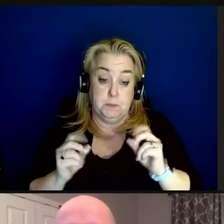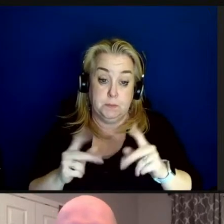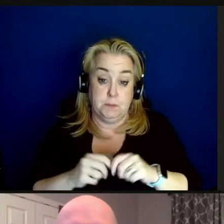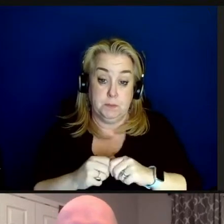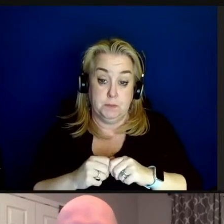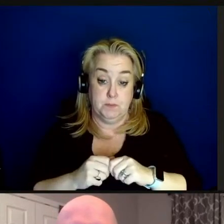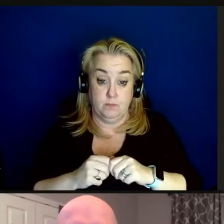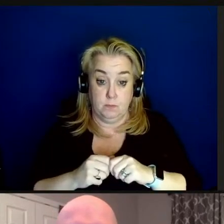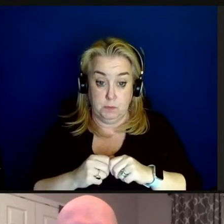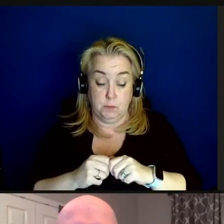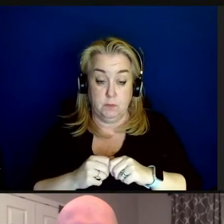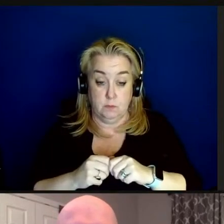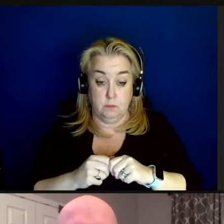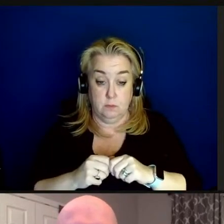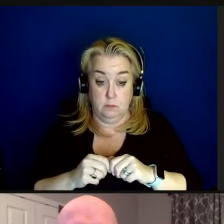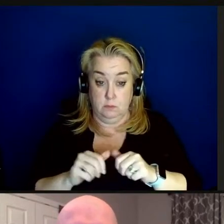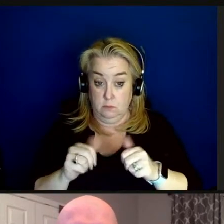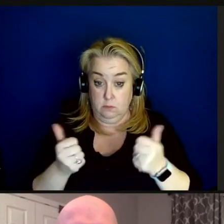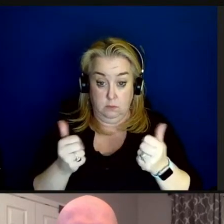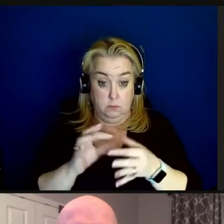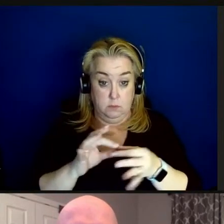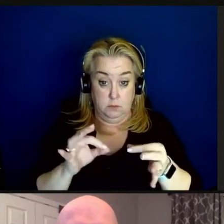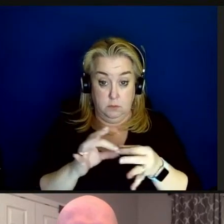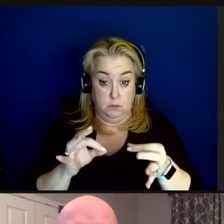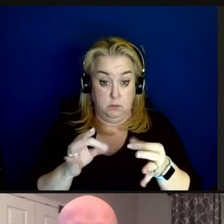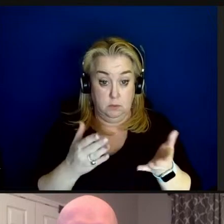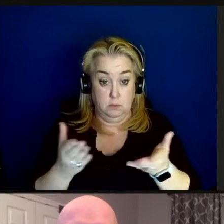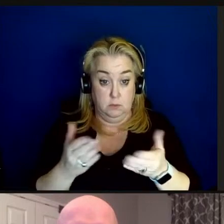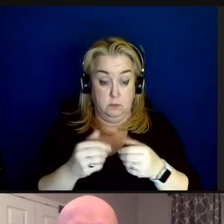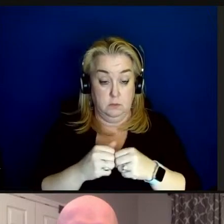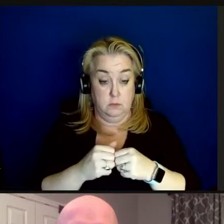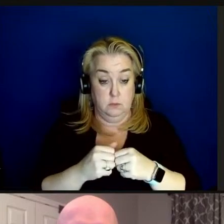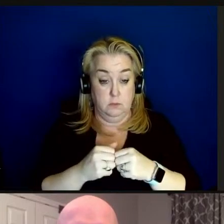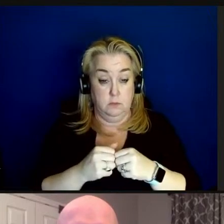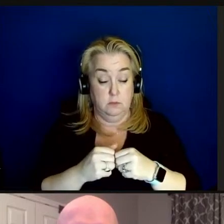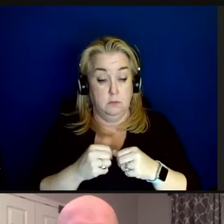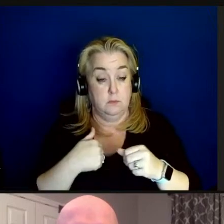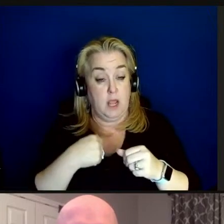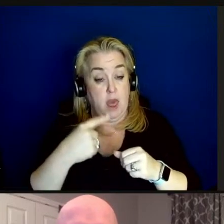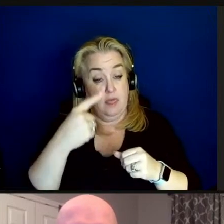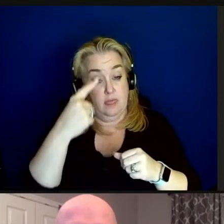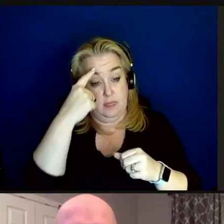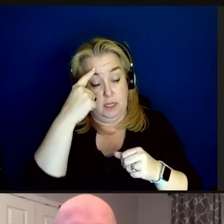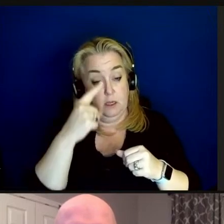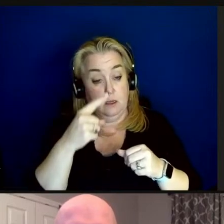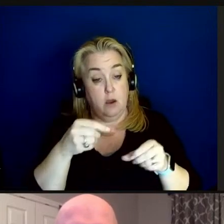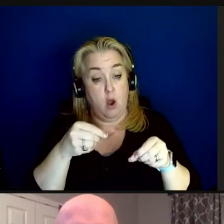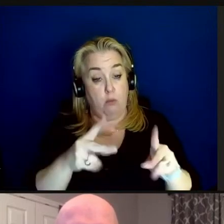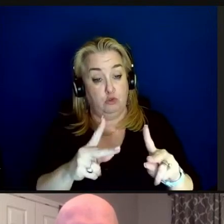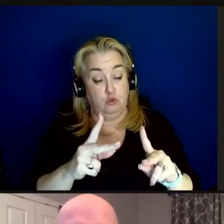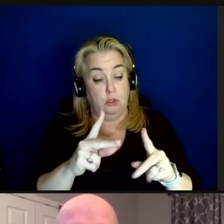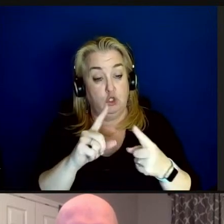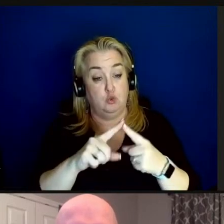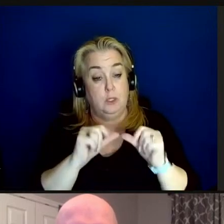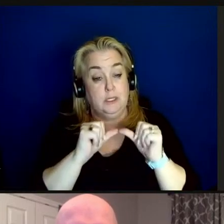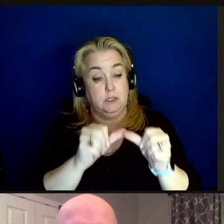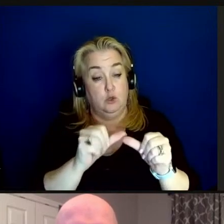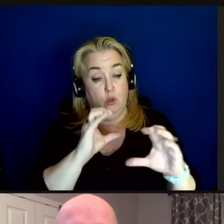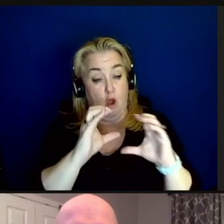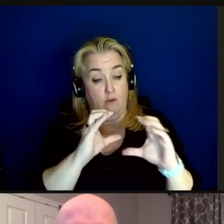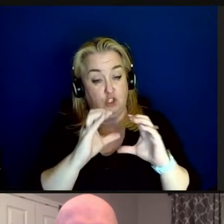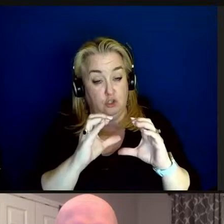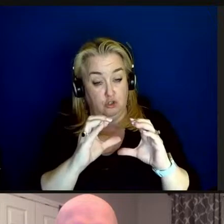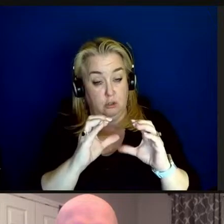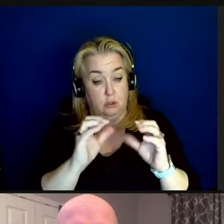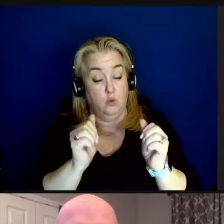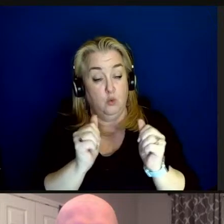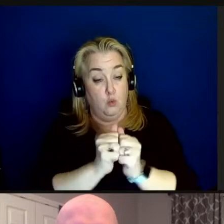WE'RE GOING TO CUT.